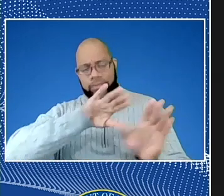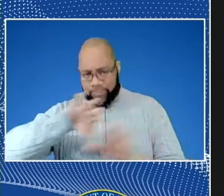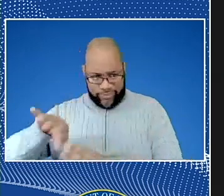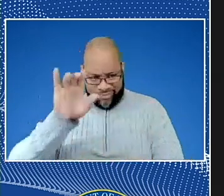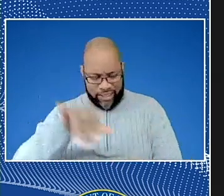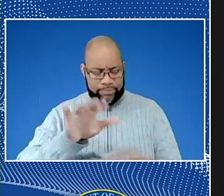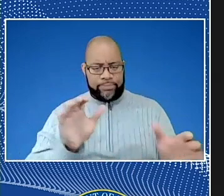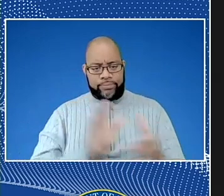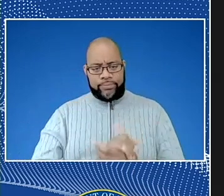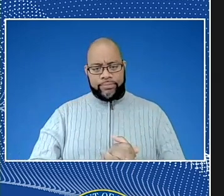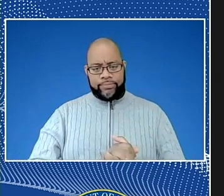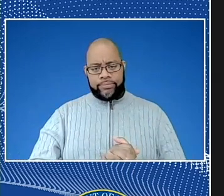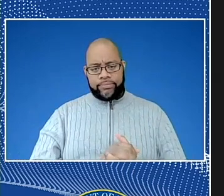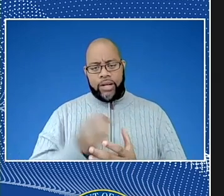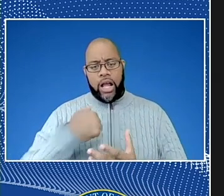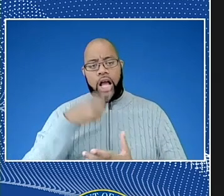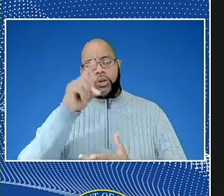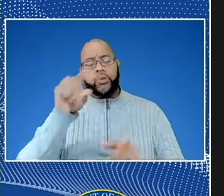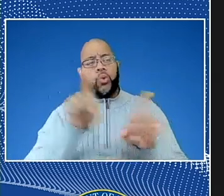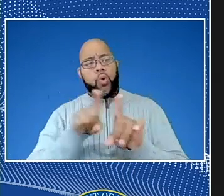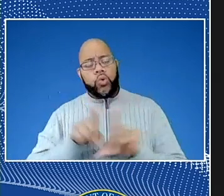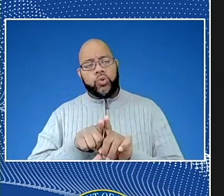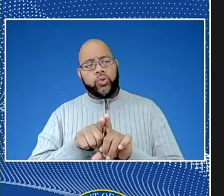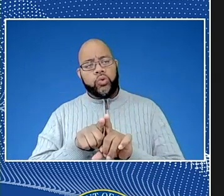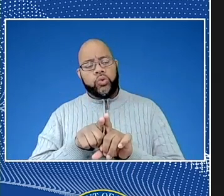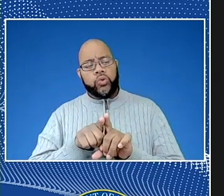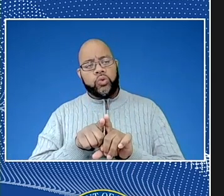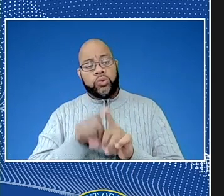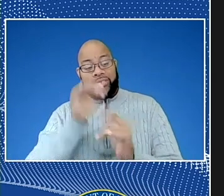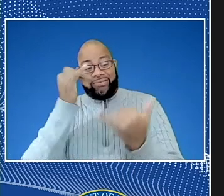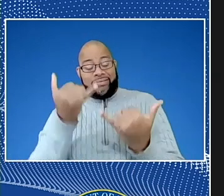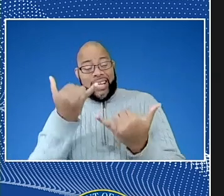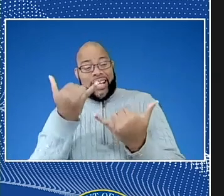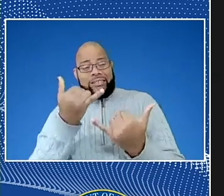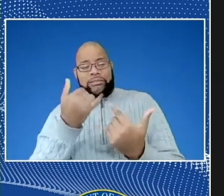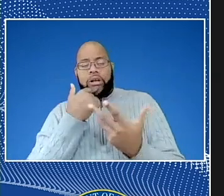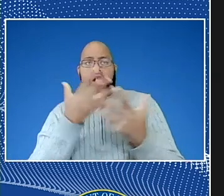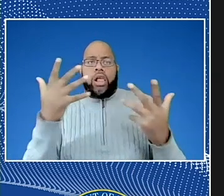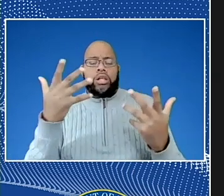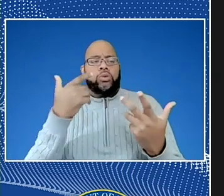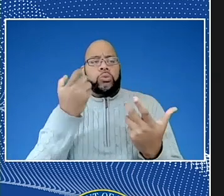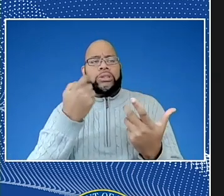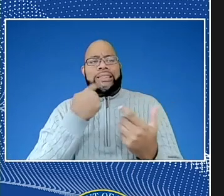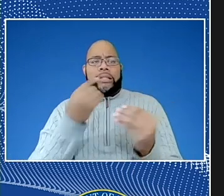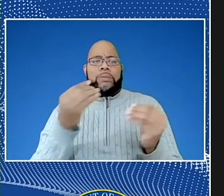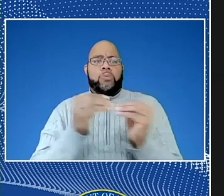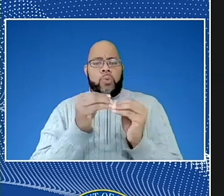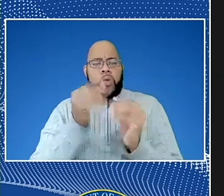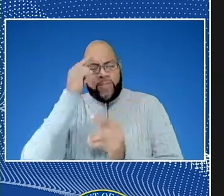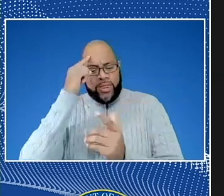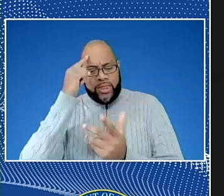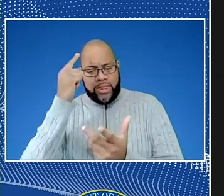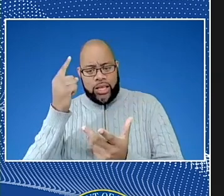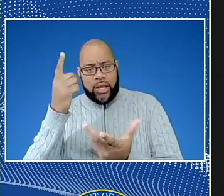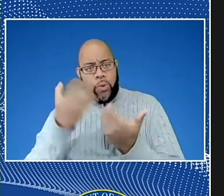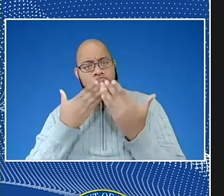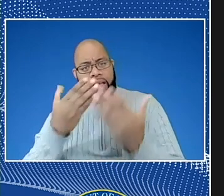know, I do also, though, at this point it's been said a lot. I think it could be said more, I thank the Department for engaging in this process.